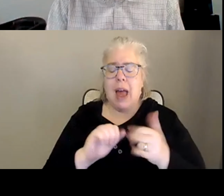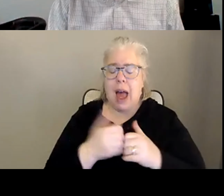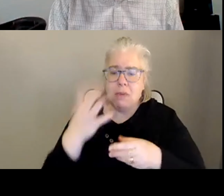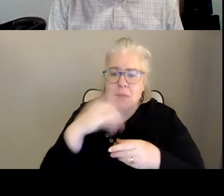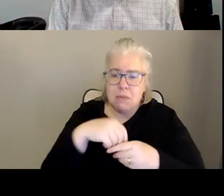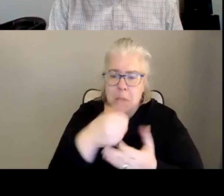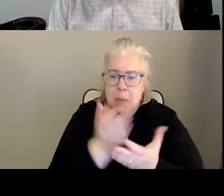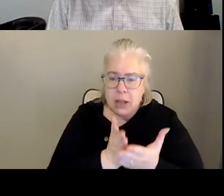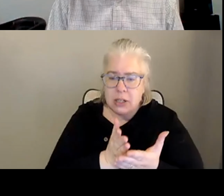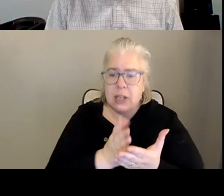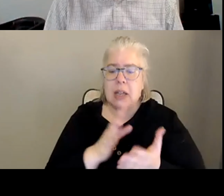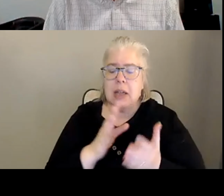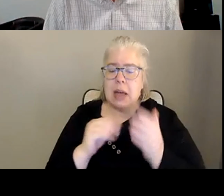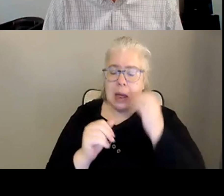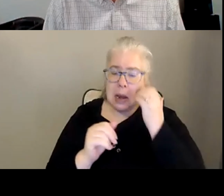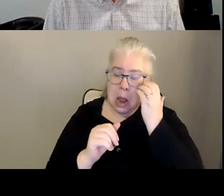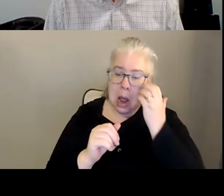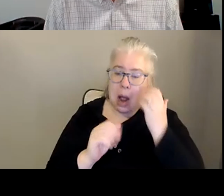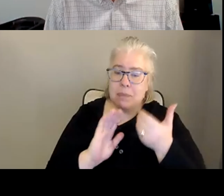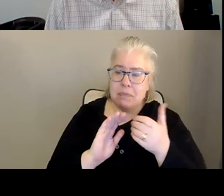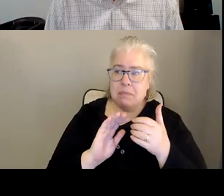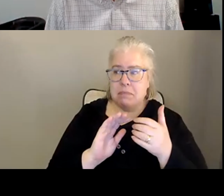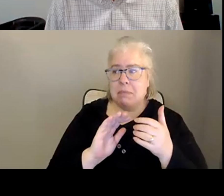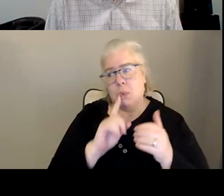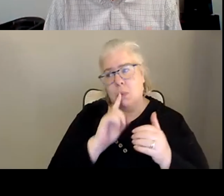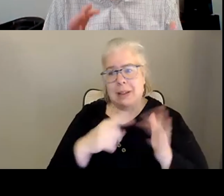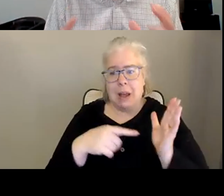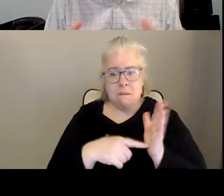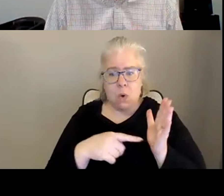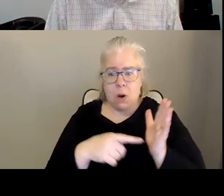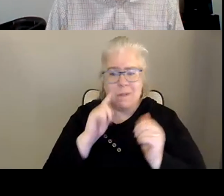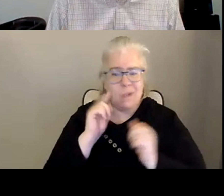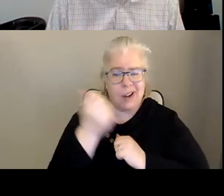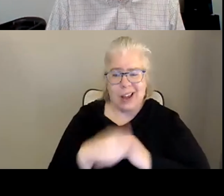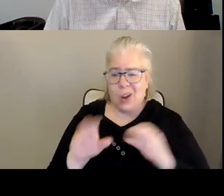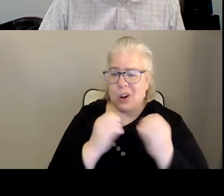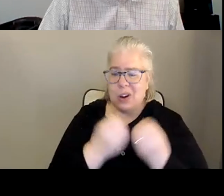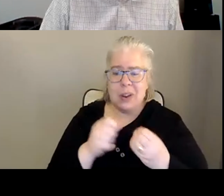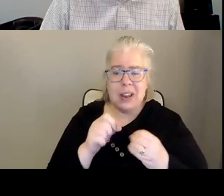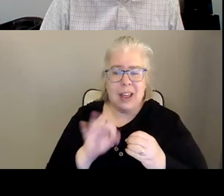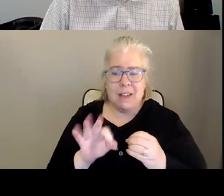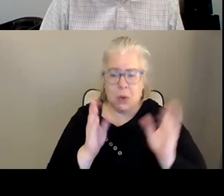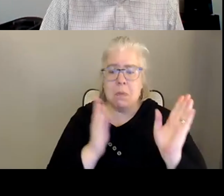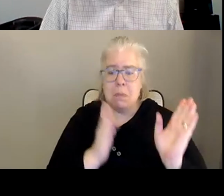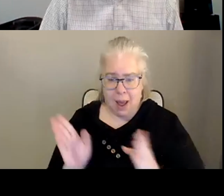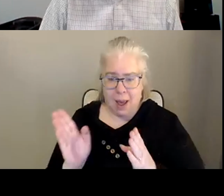And how it should be affordable for just about any organization if you take a planned approach to it.